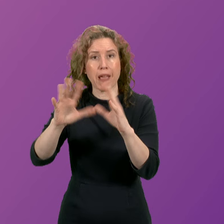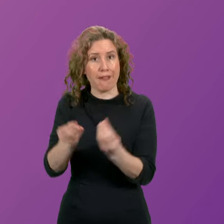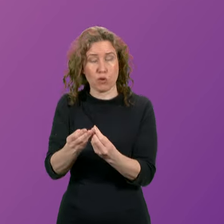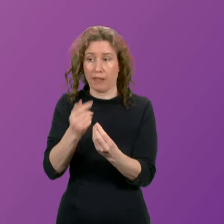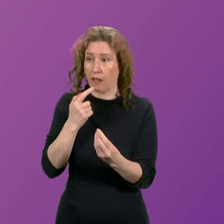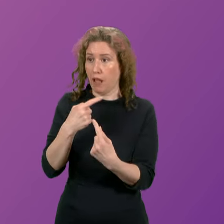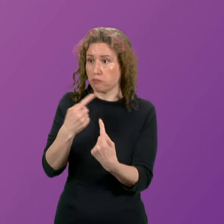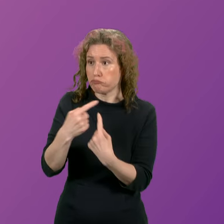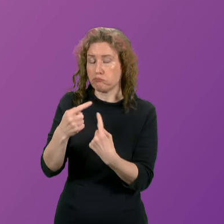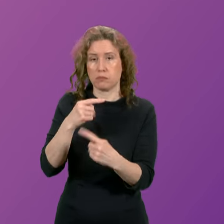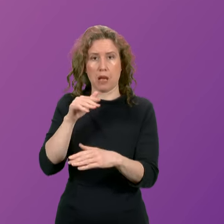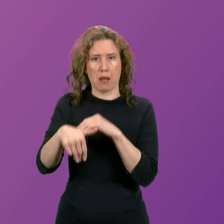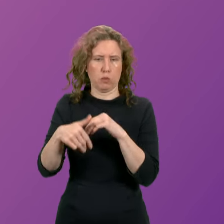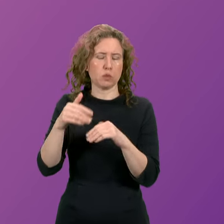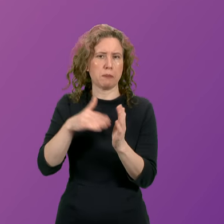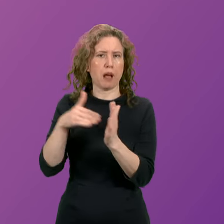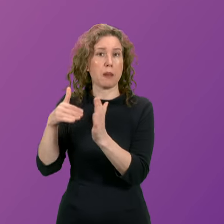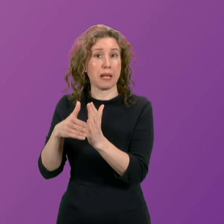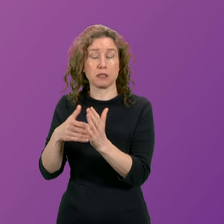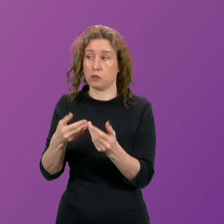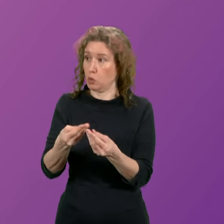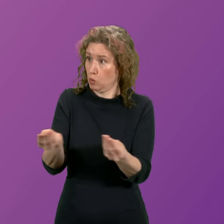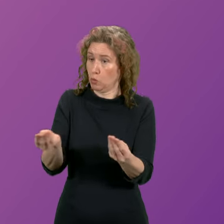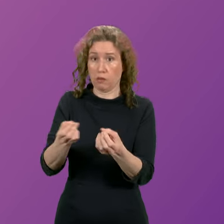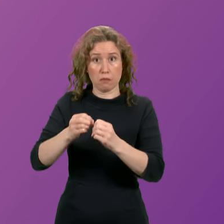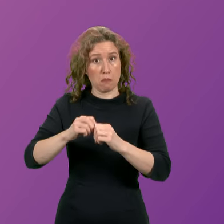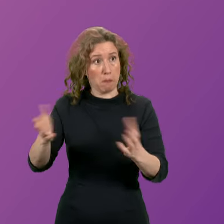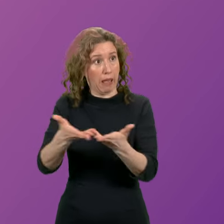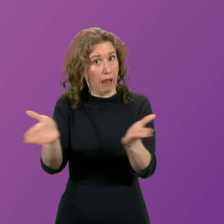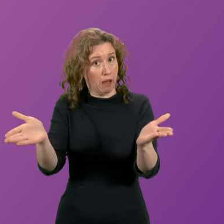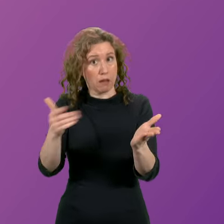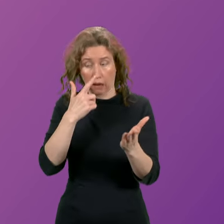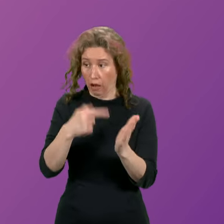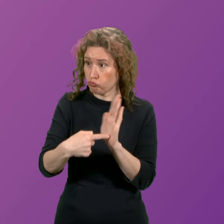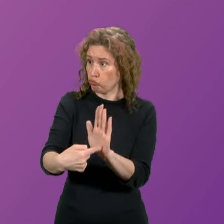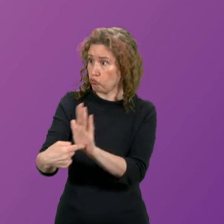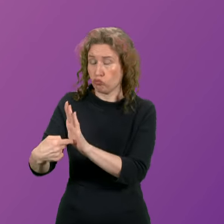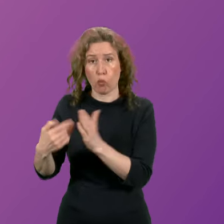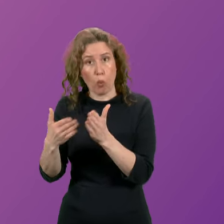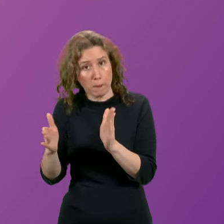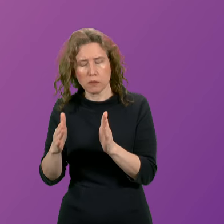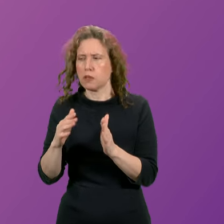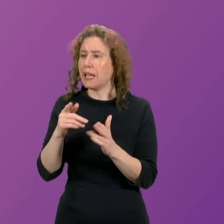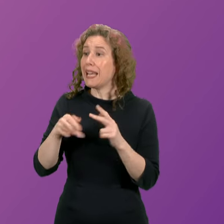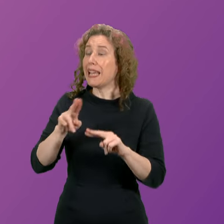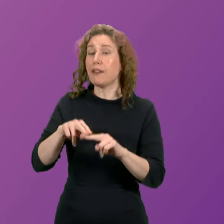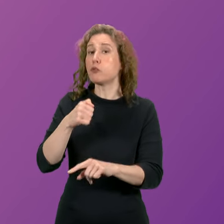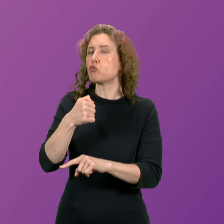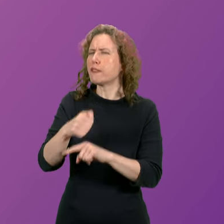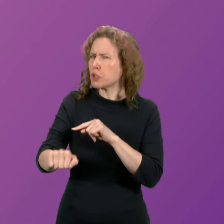about the situation with Michael Matheson? If the First Minister refuses to do so,